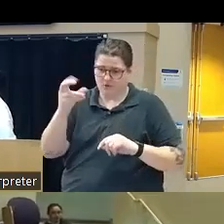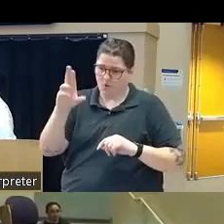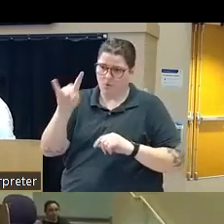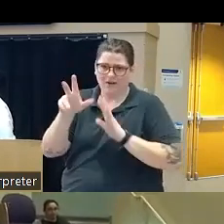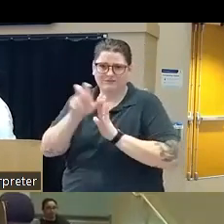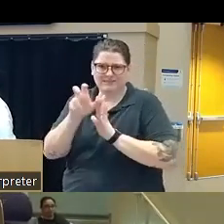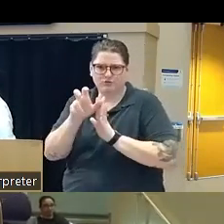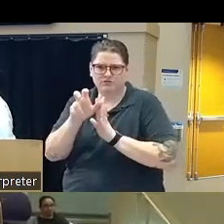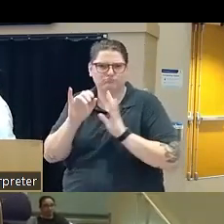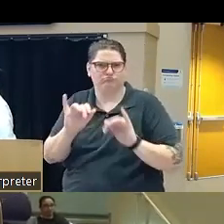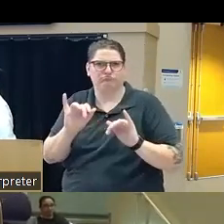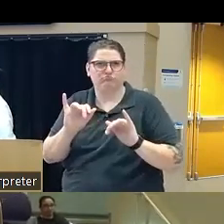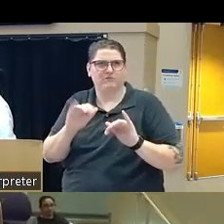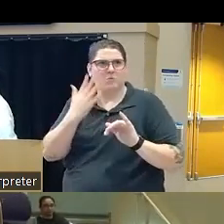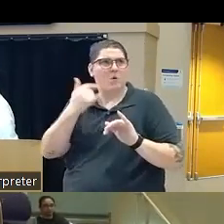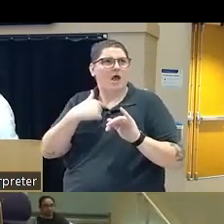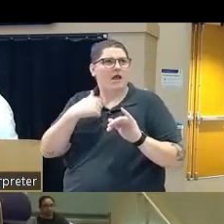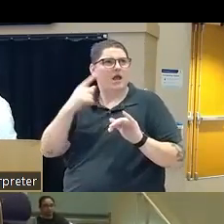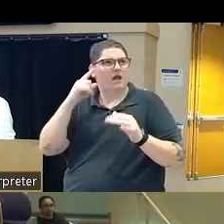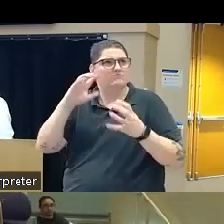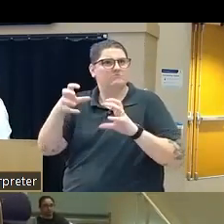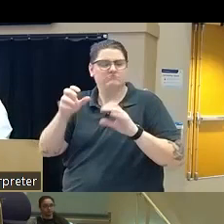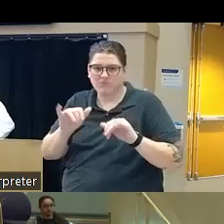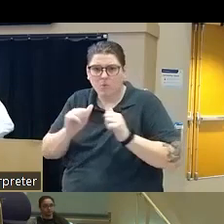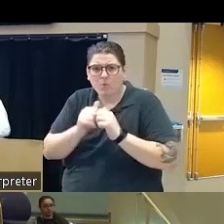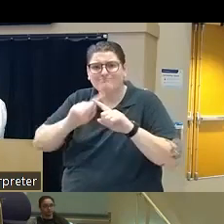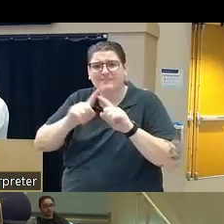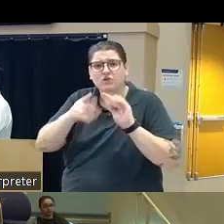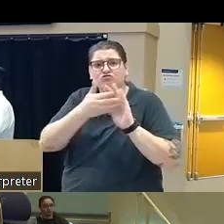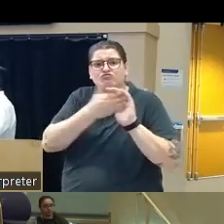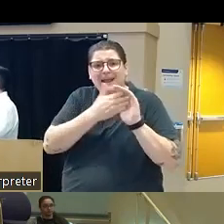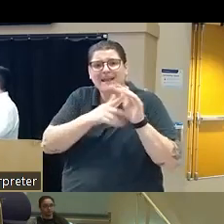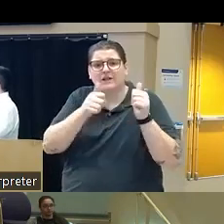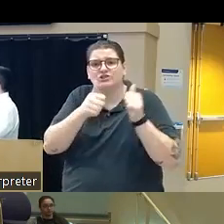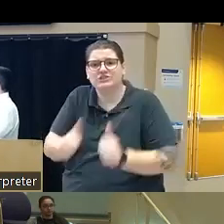the reason that I think about that is when with all of these retinal degenerative disorders you